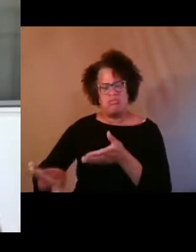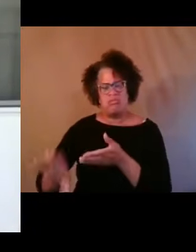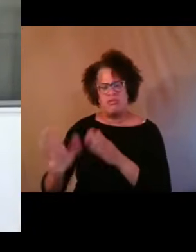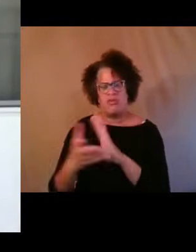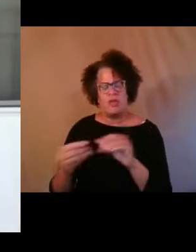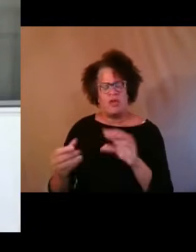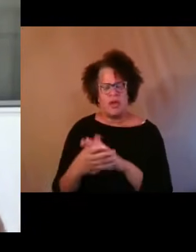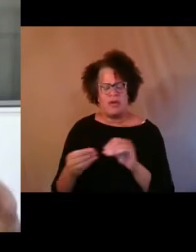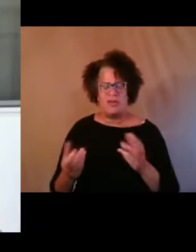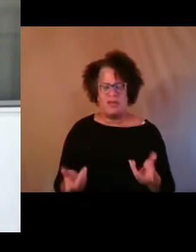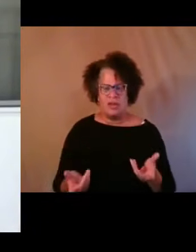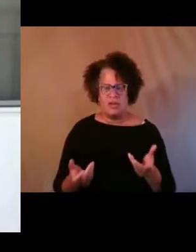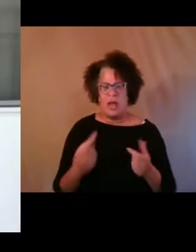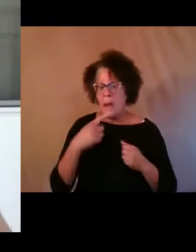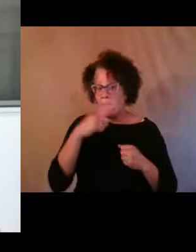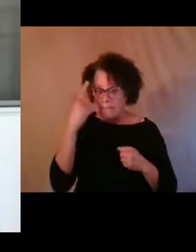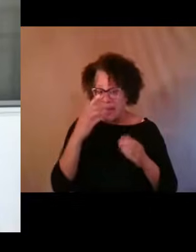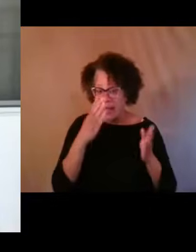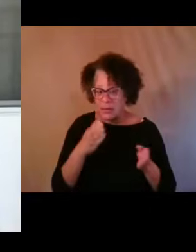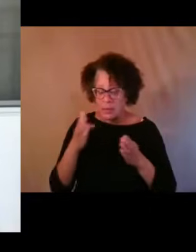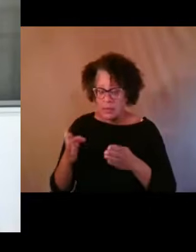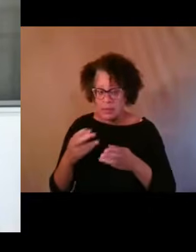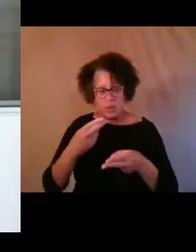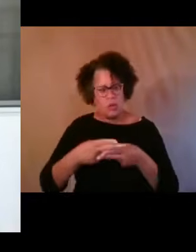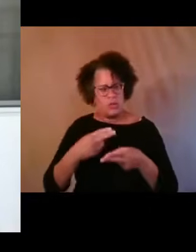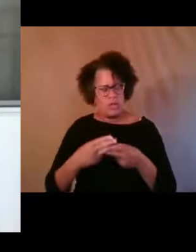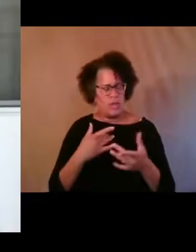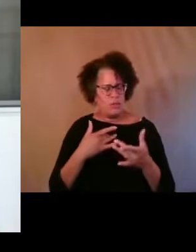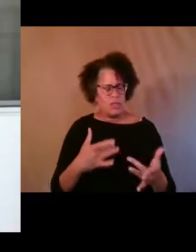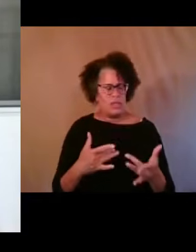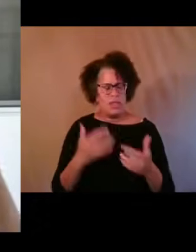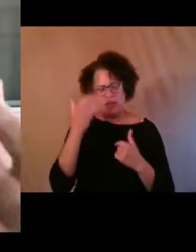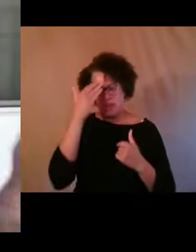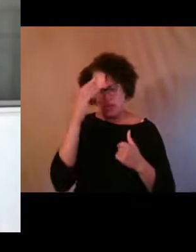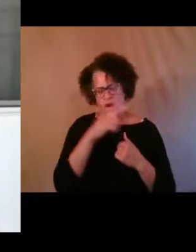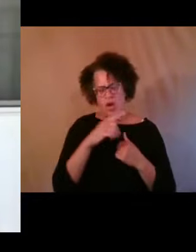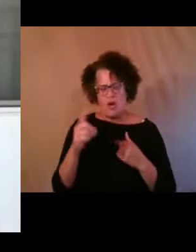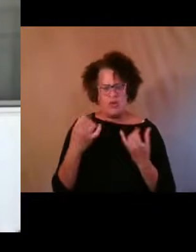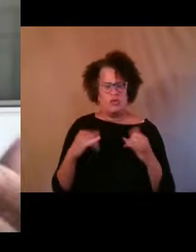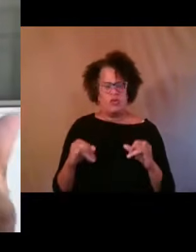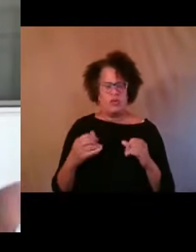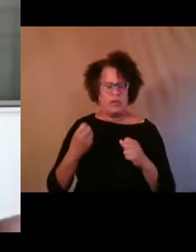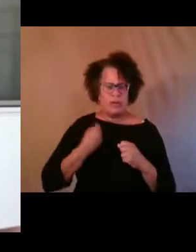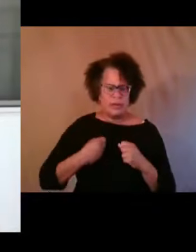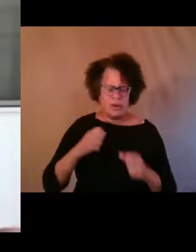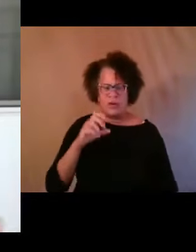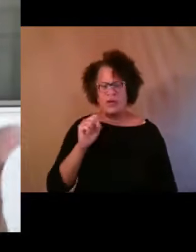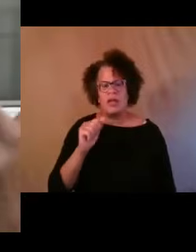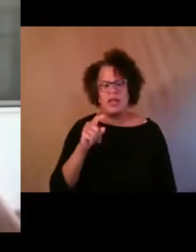particularly Black folks whose names that we came to know, Korryn Gaines, Sandra Bland, Freddie Gray.